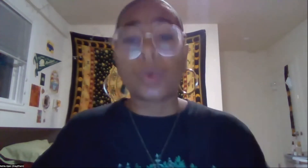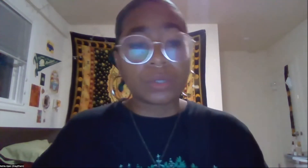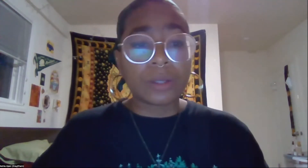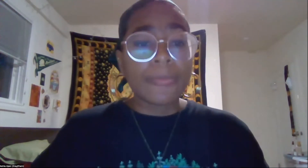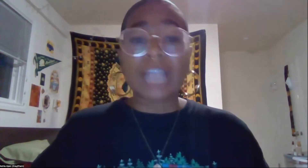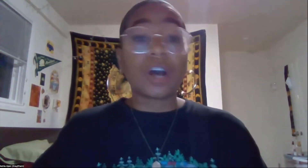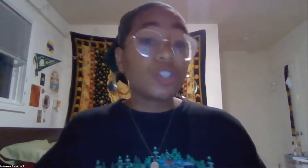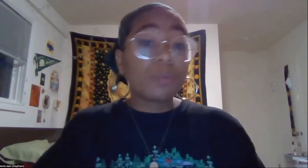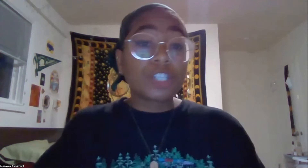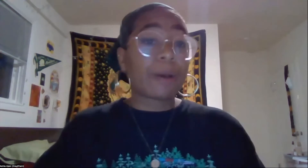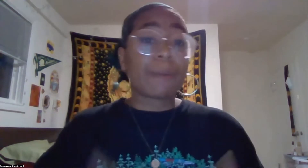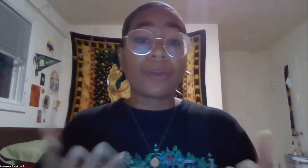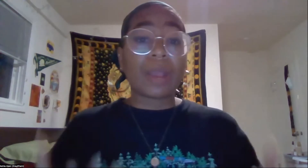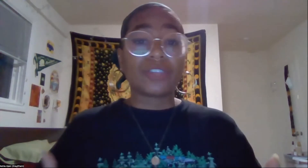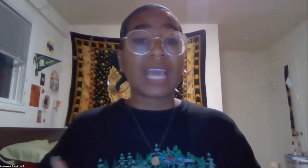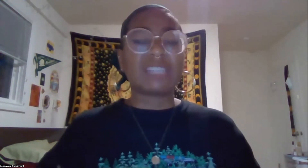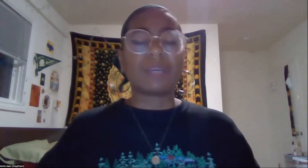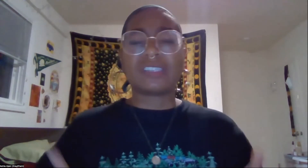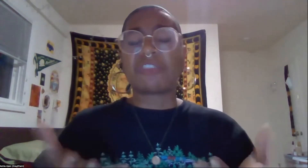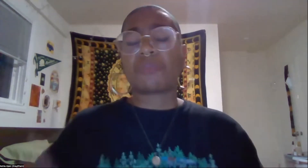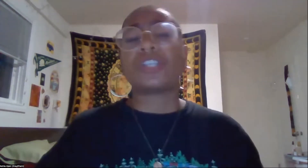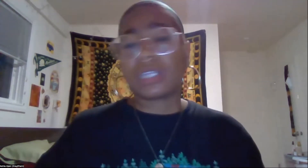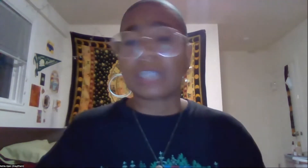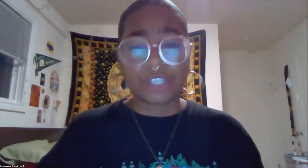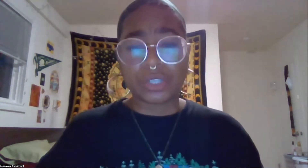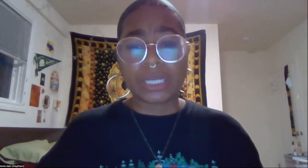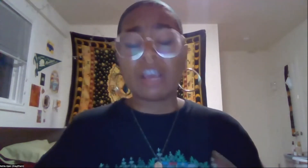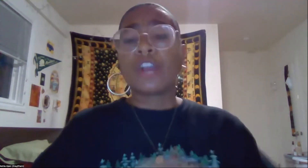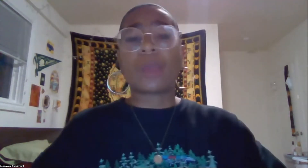gold. i talk too much about my grandmother’s hands because they threshed this country. great